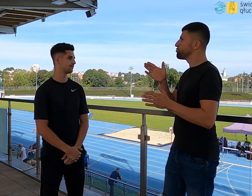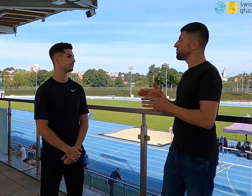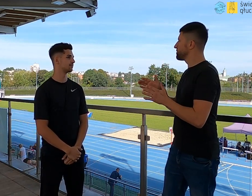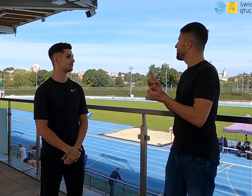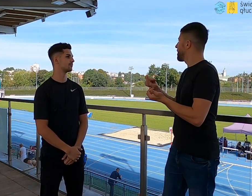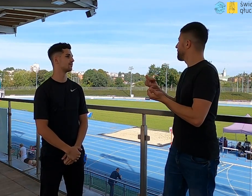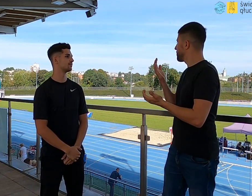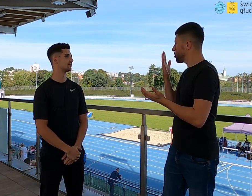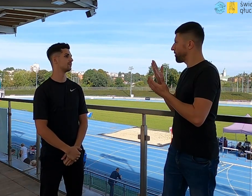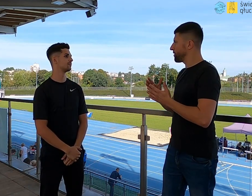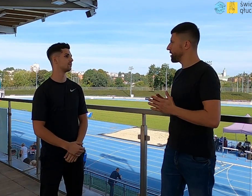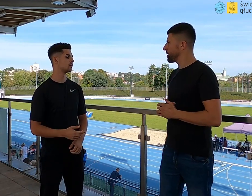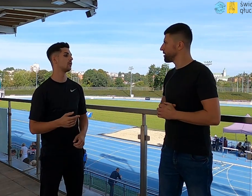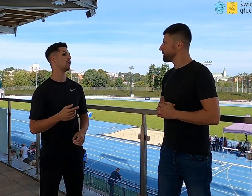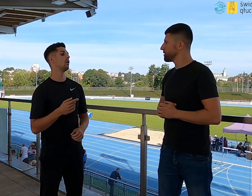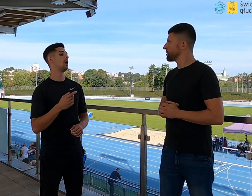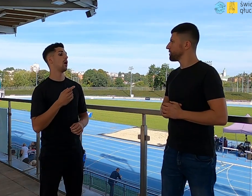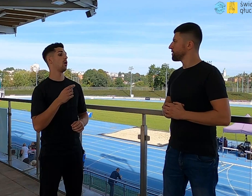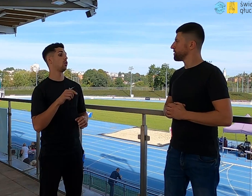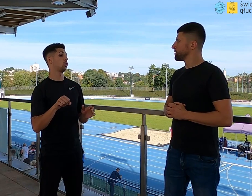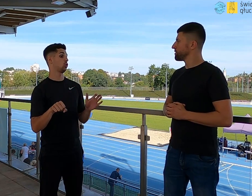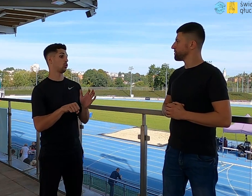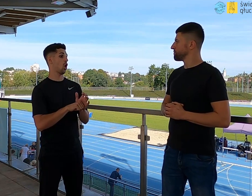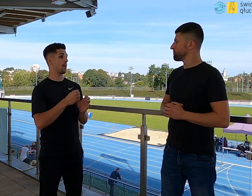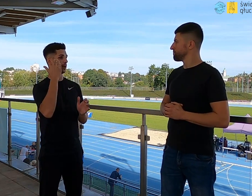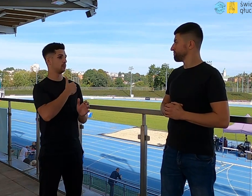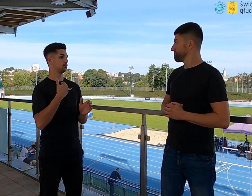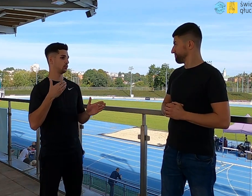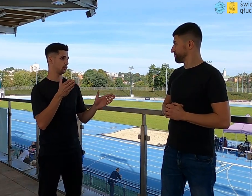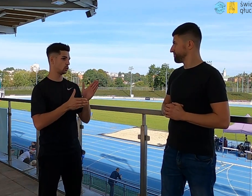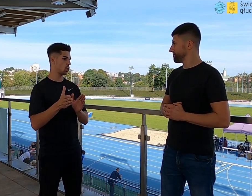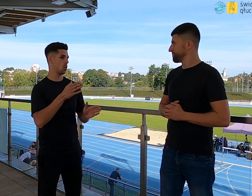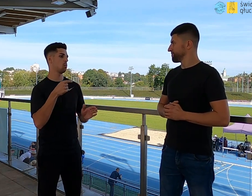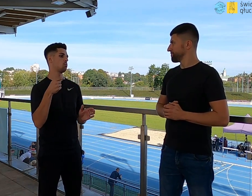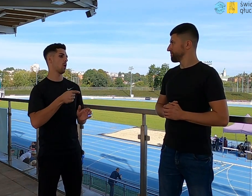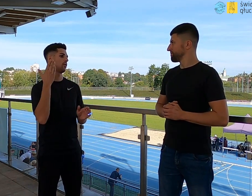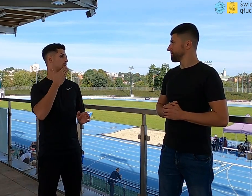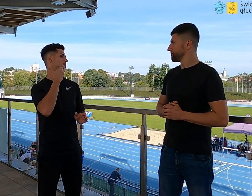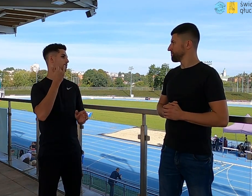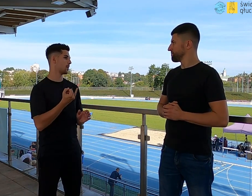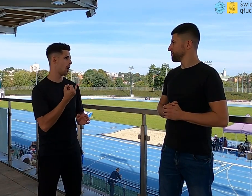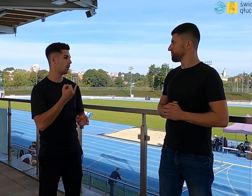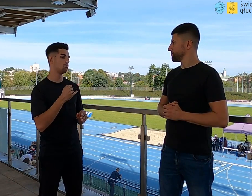How is your preparation for the competition going? I was supposed to start preparing for the Polish Championships in May,